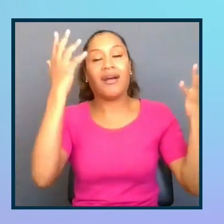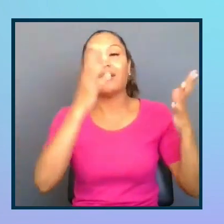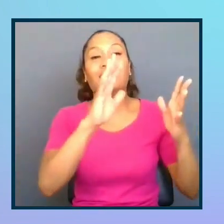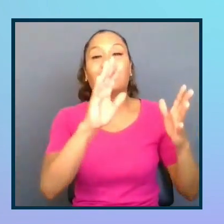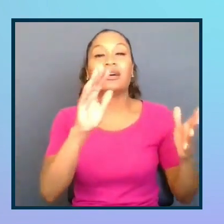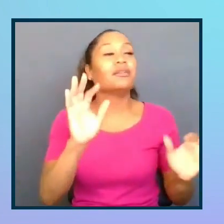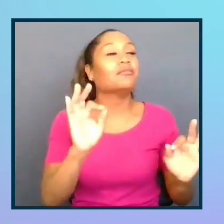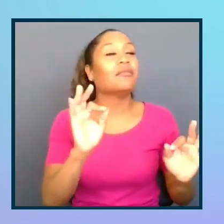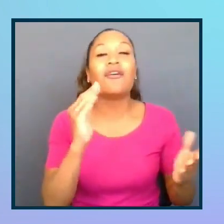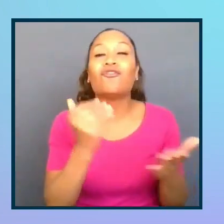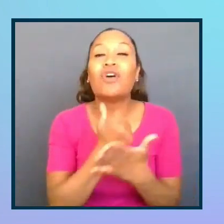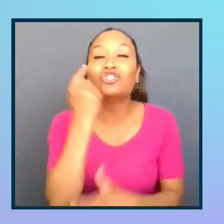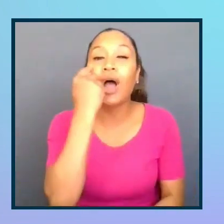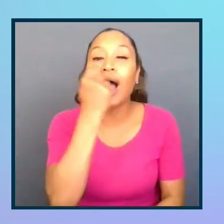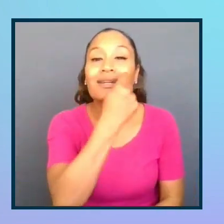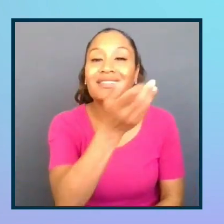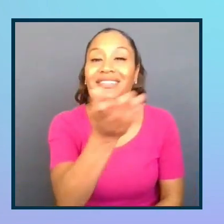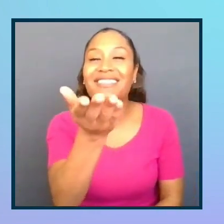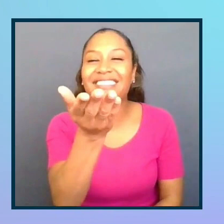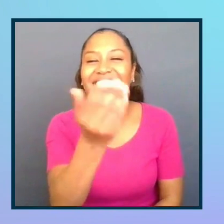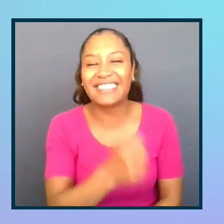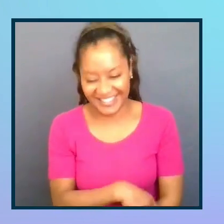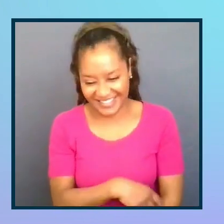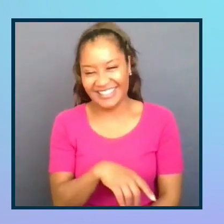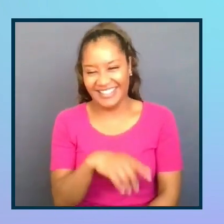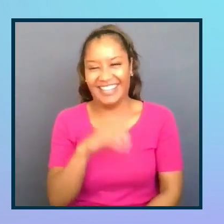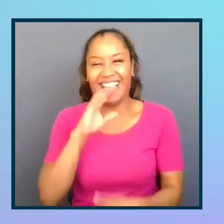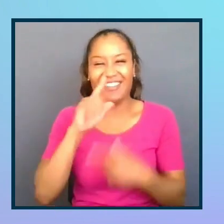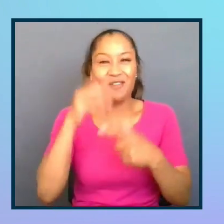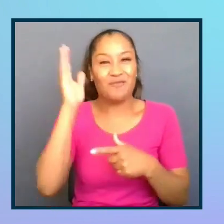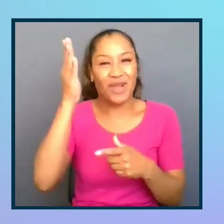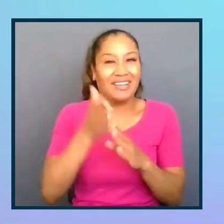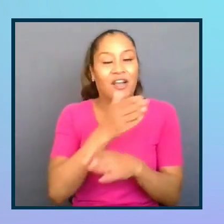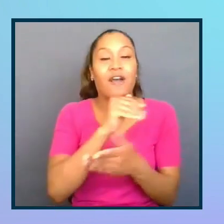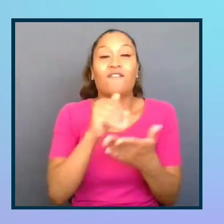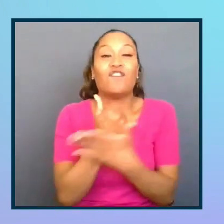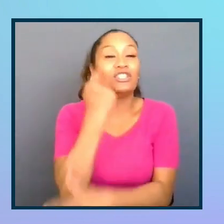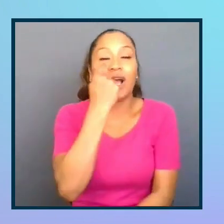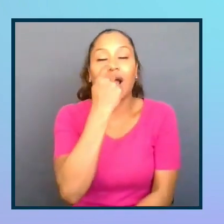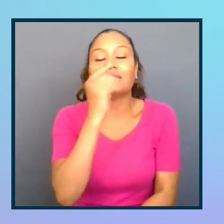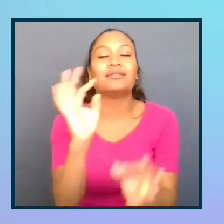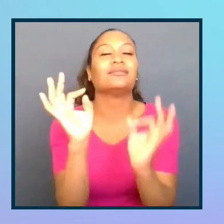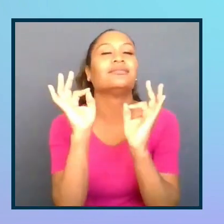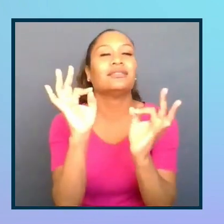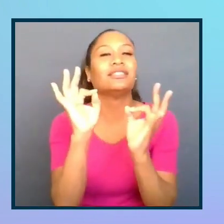we were talking about this before the presentation started fresh eyes are always fantastic for picking up